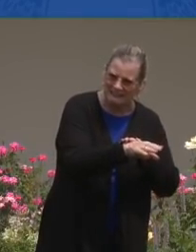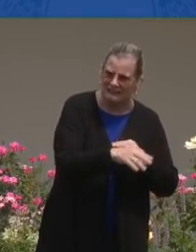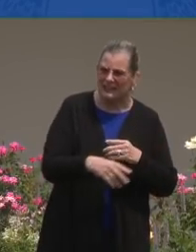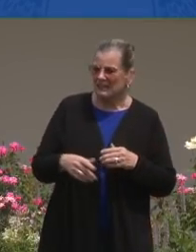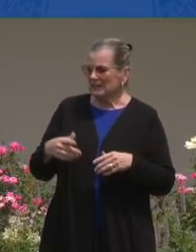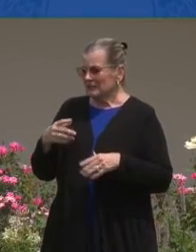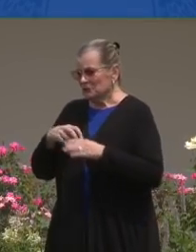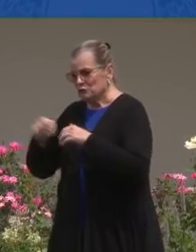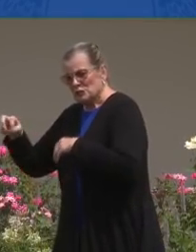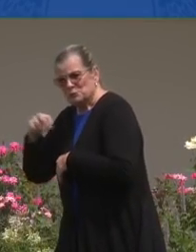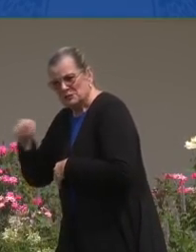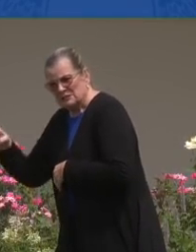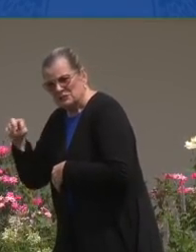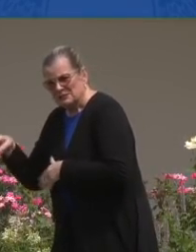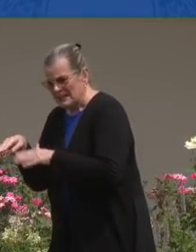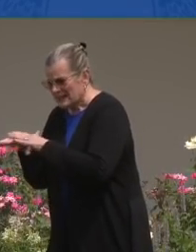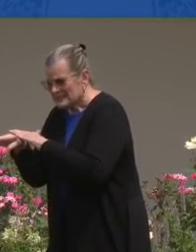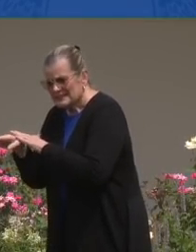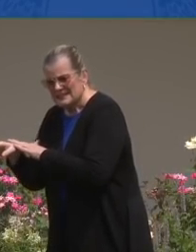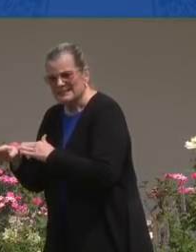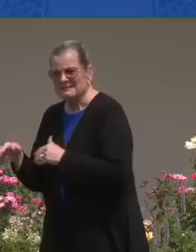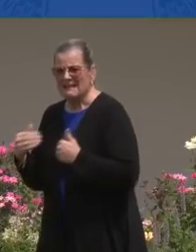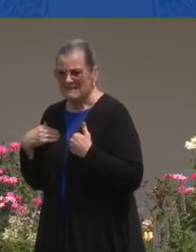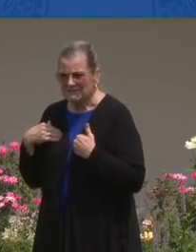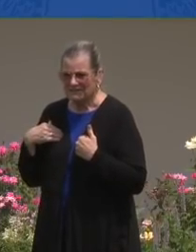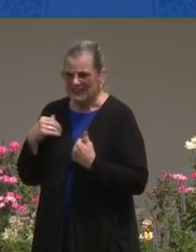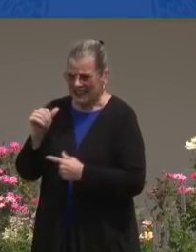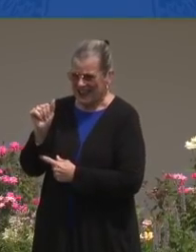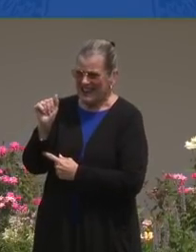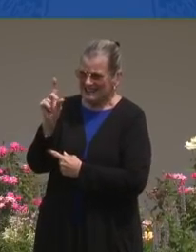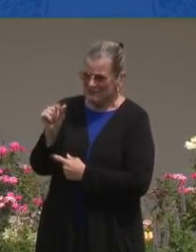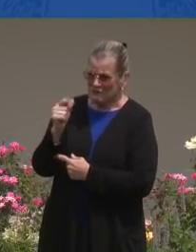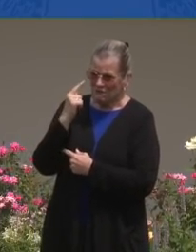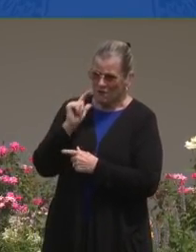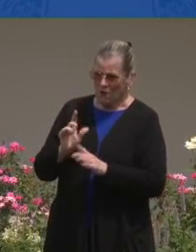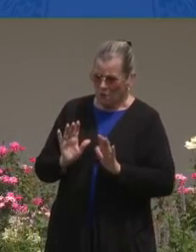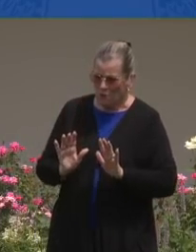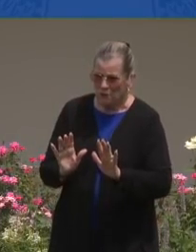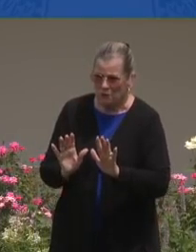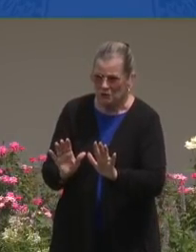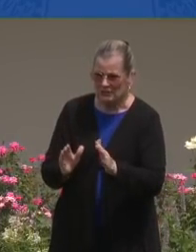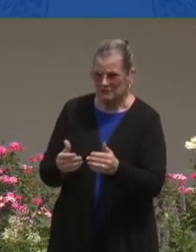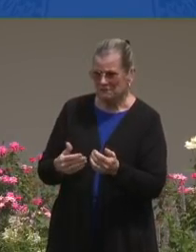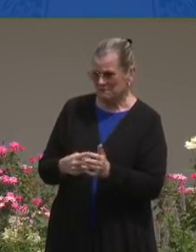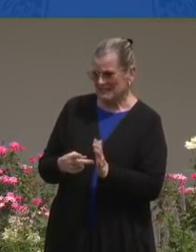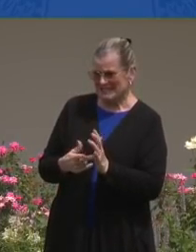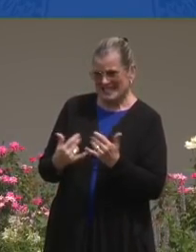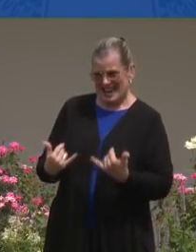curb cut outs in public spaces, which made it possible for me to get around throughout my community.